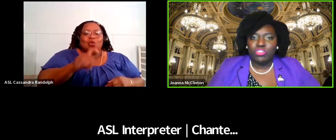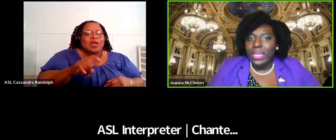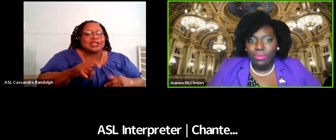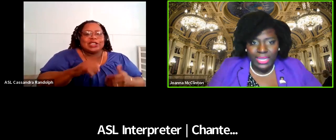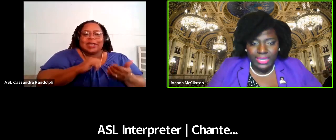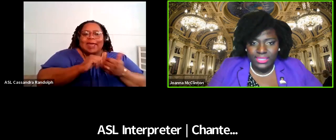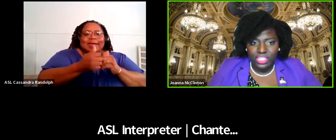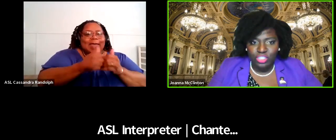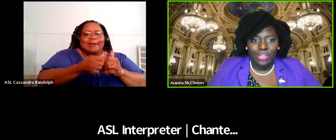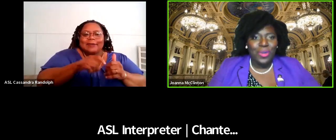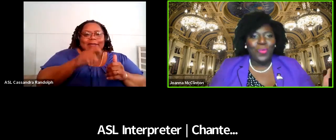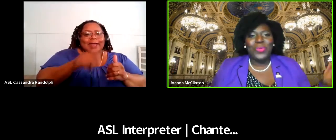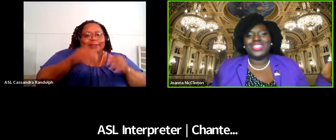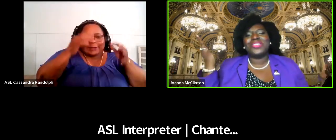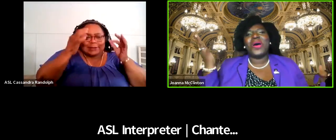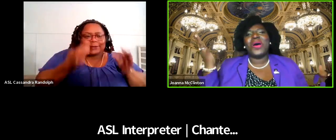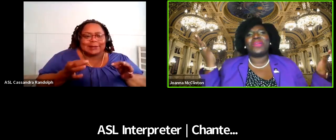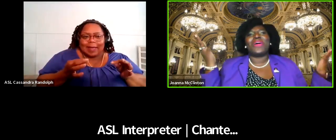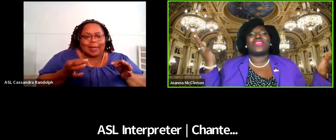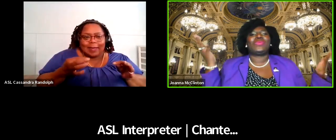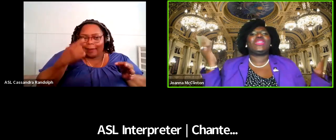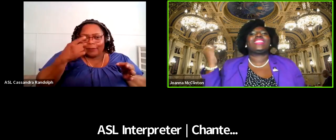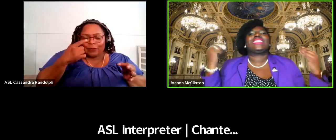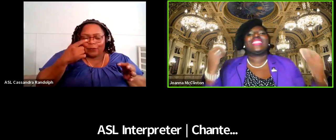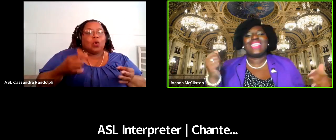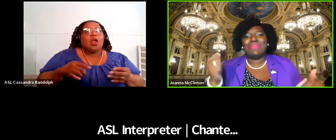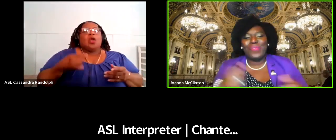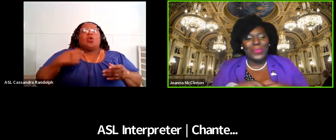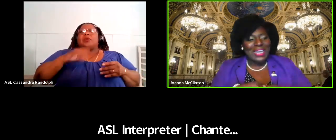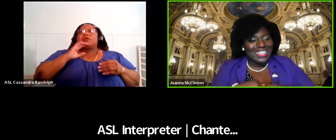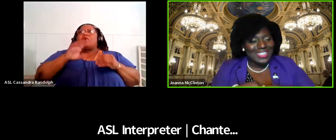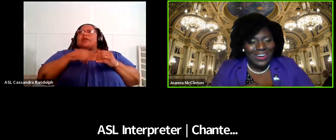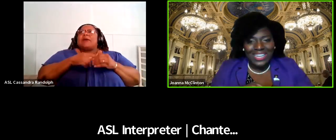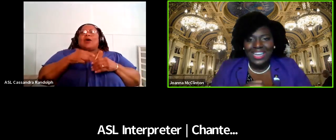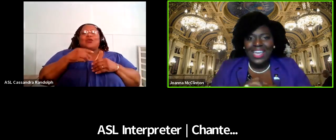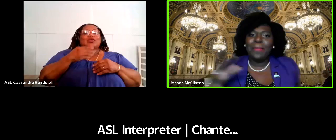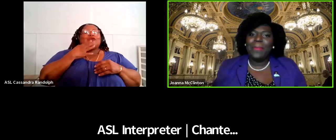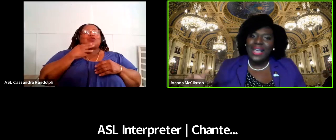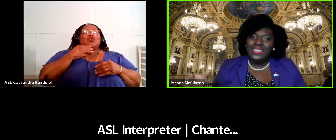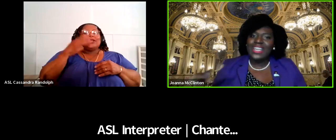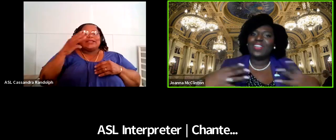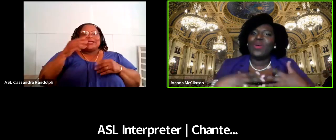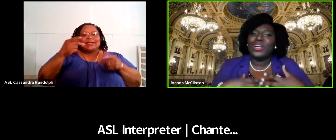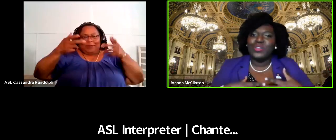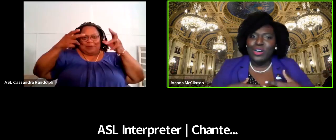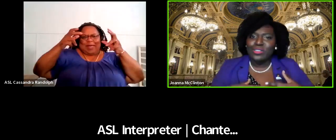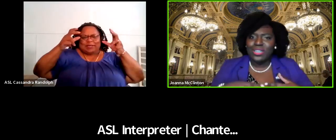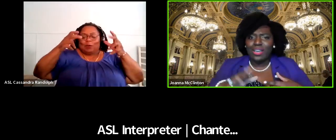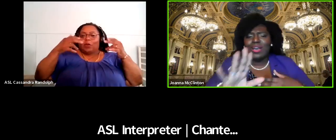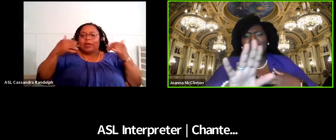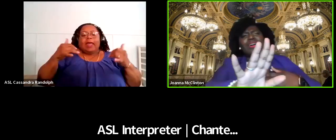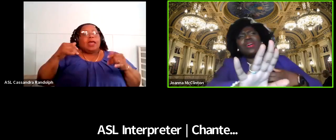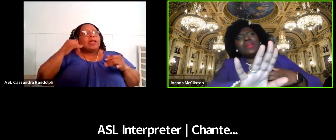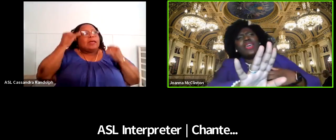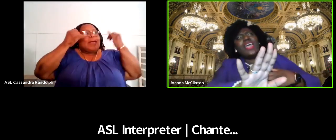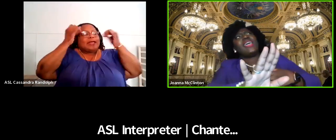has had to say will I have to cut my hair in order to play the sport? That should be a question no athlete or of any